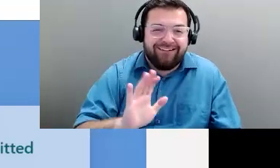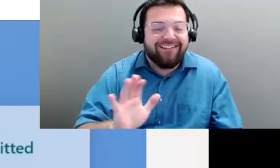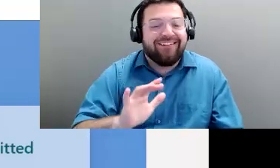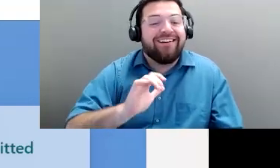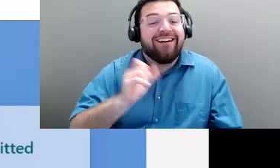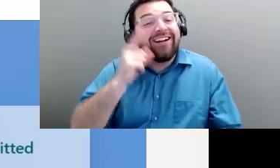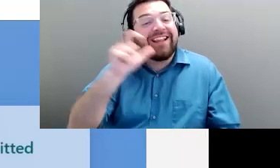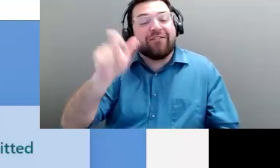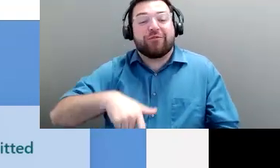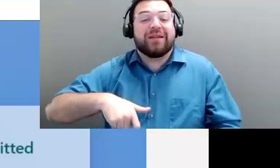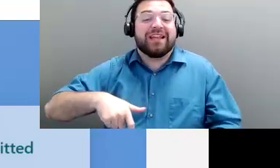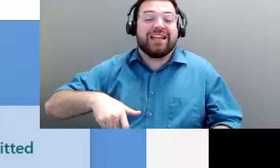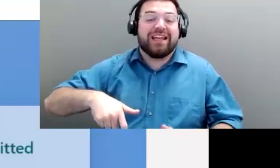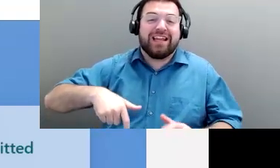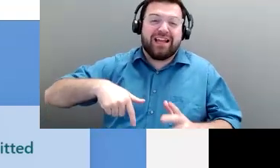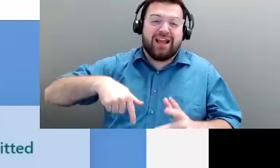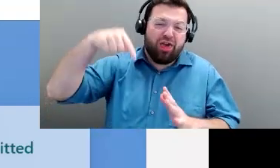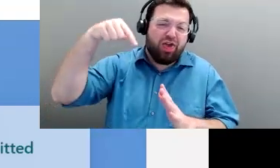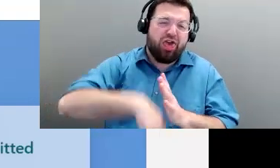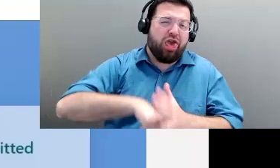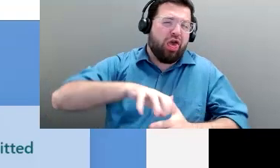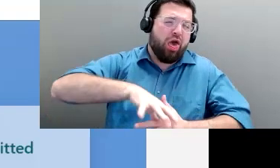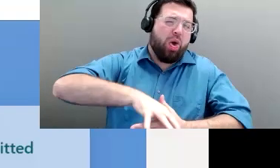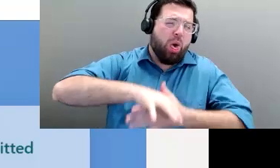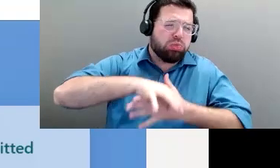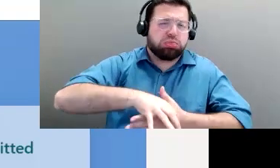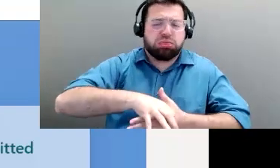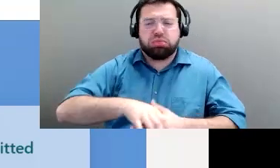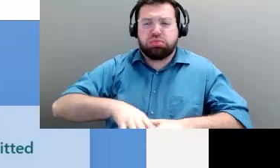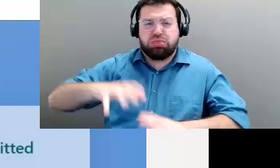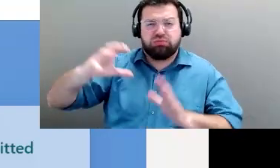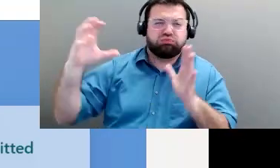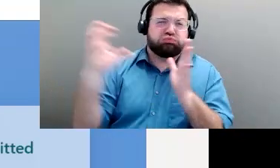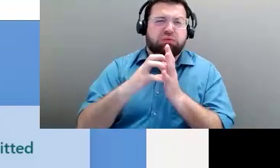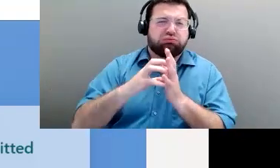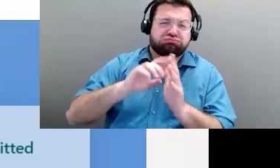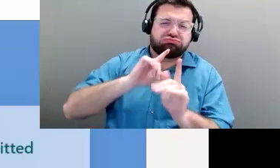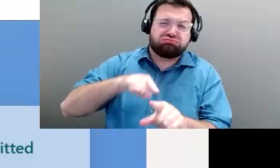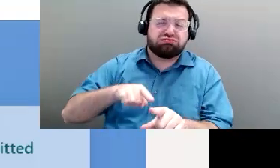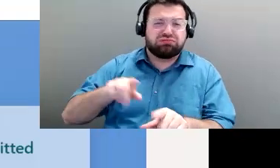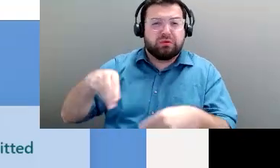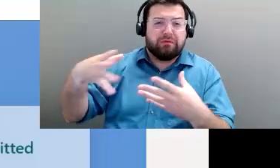but that you are, you know, responding to them and teaching them and, you know, giving them more information on every response.